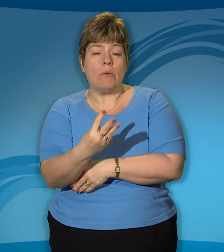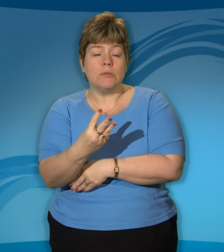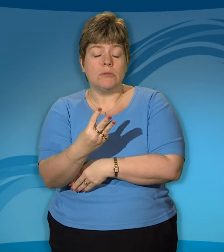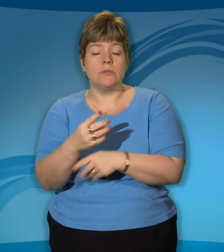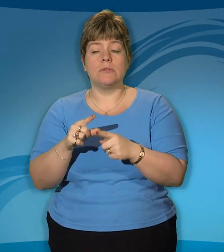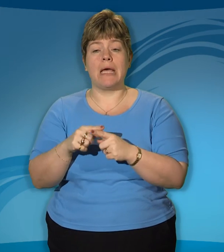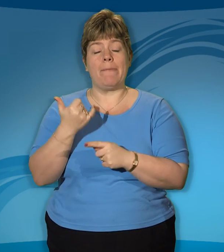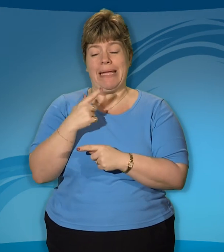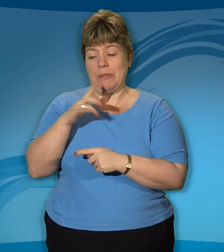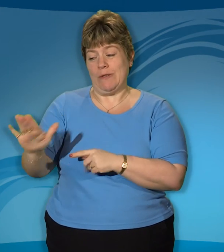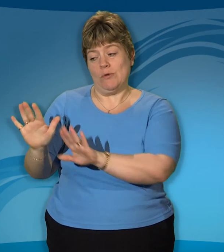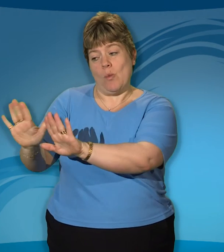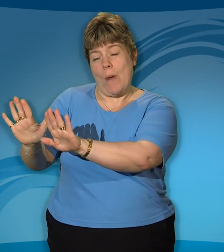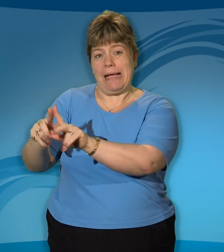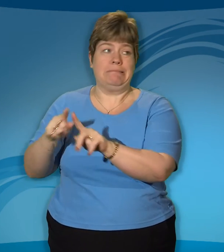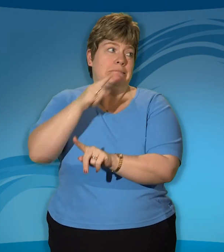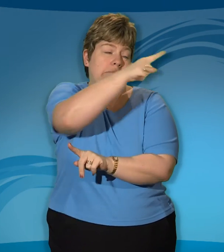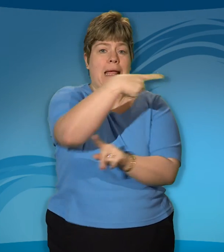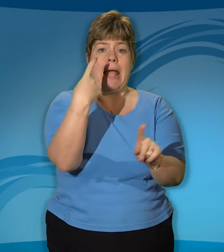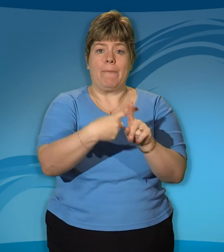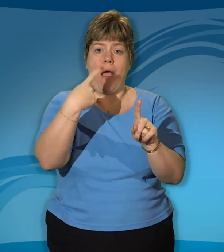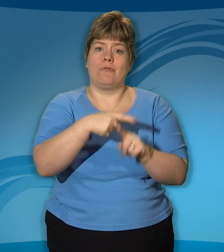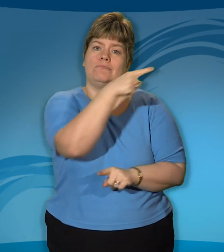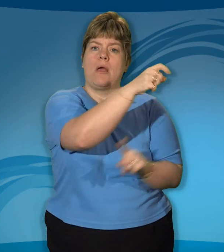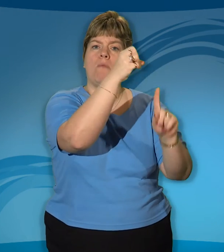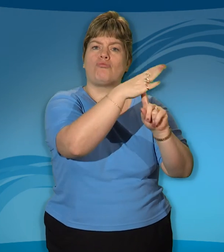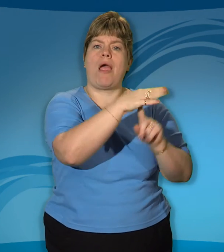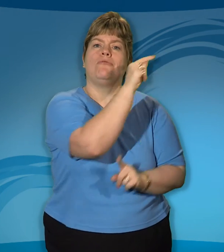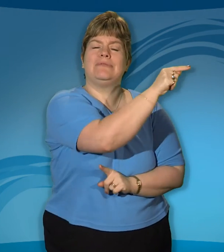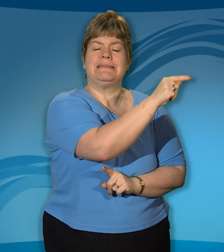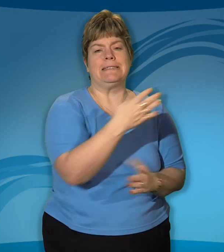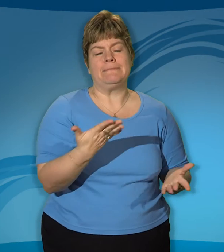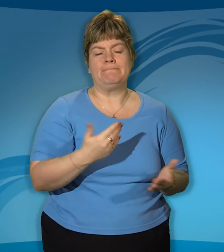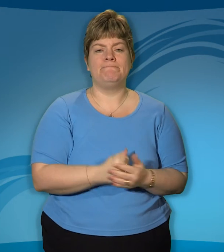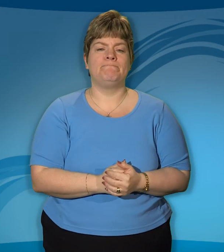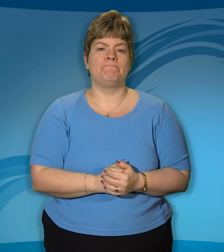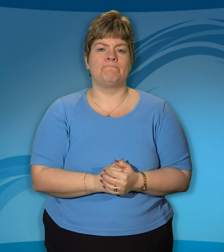Sometimes we may have to attend emergencies who must take priority.